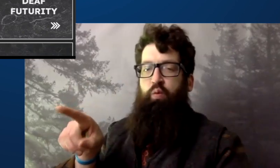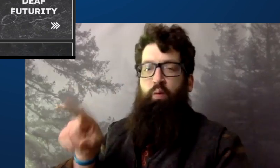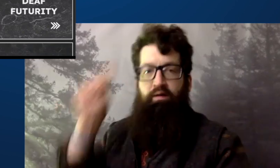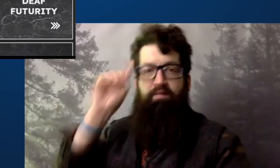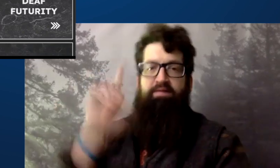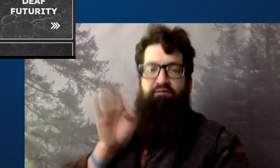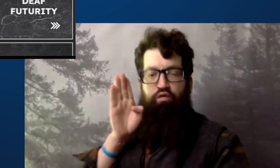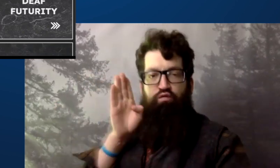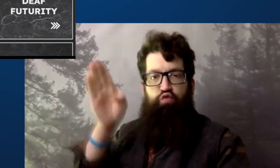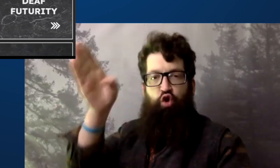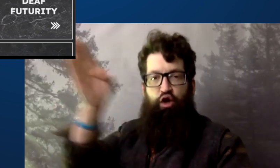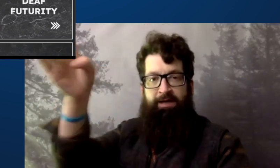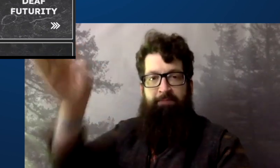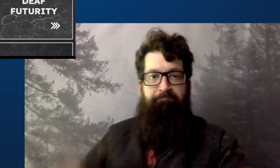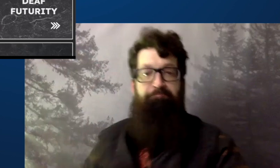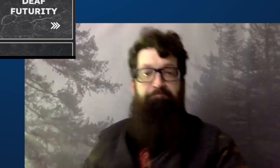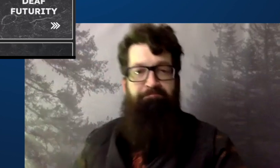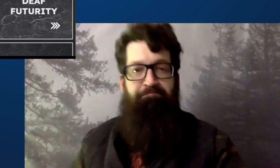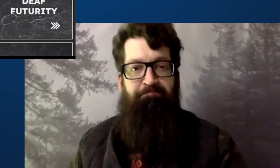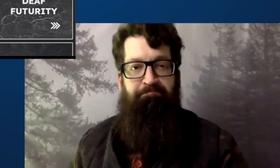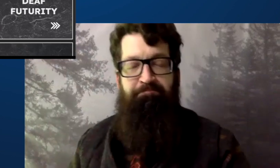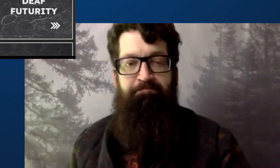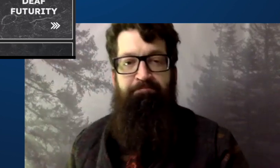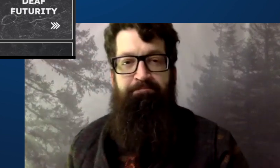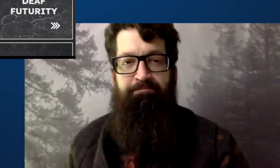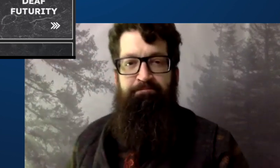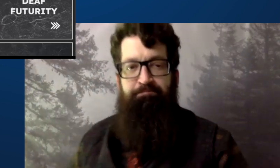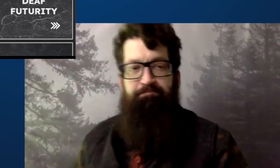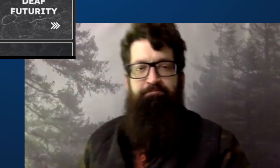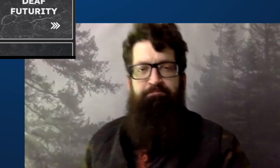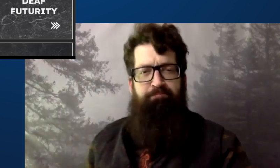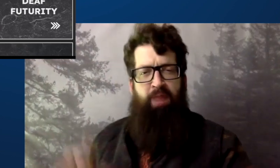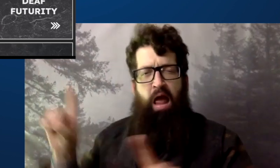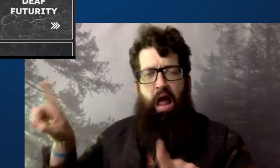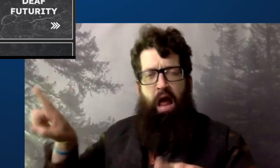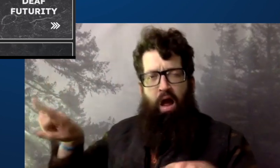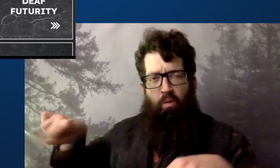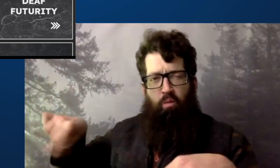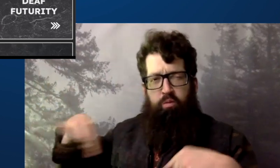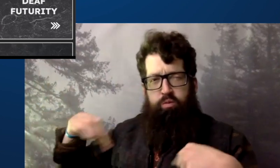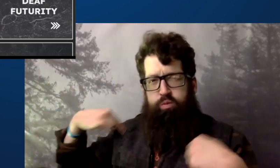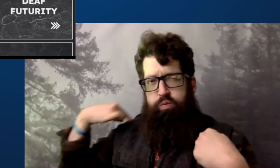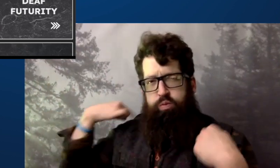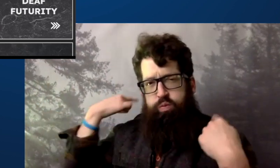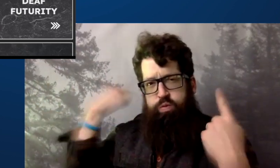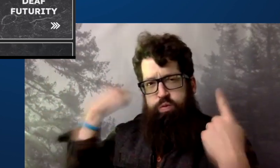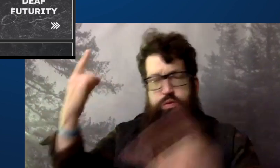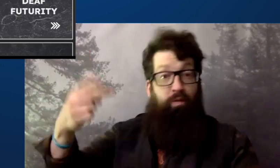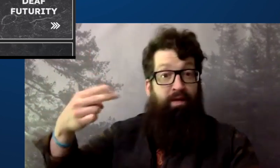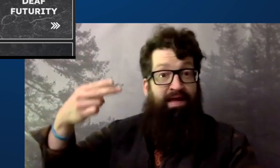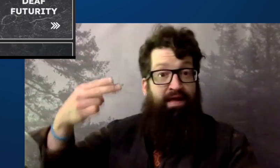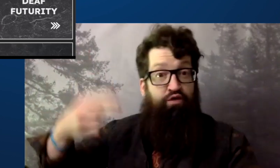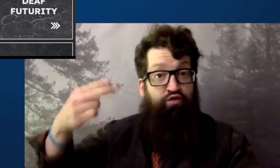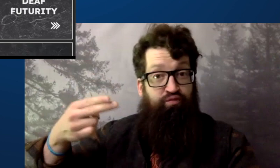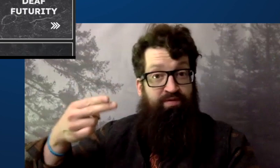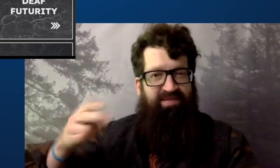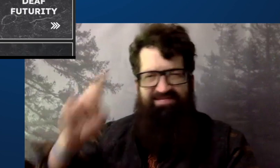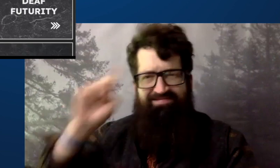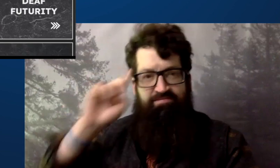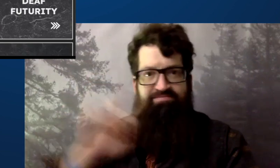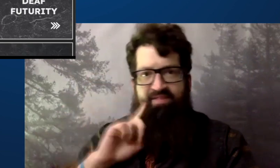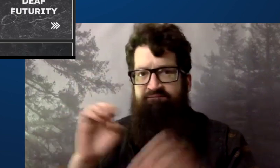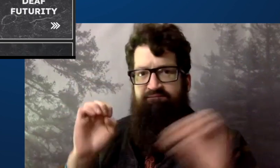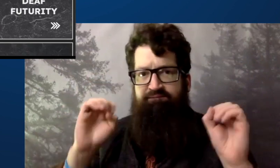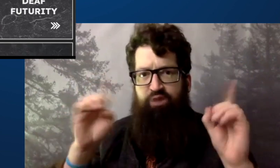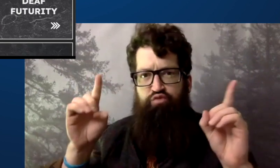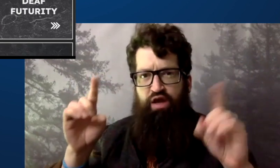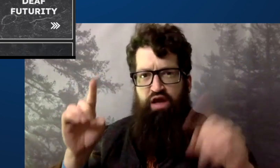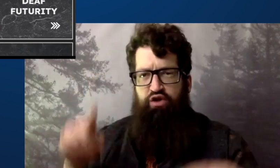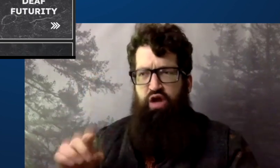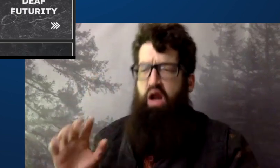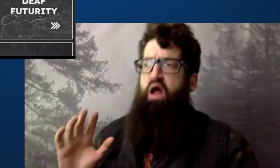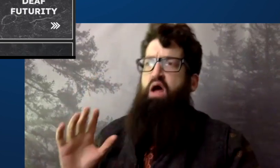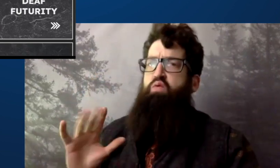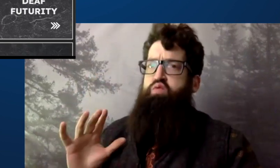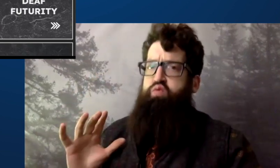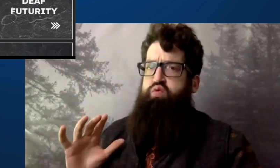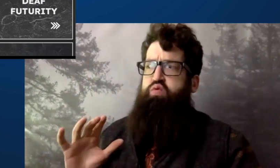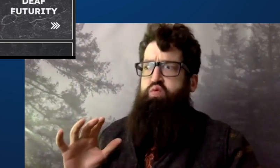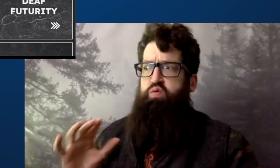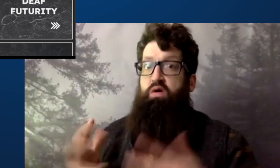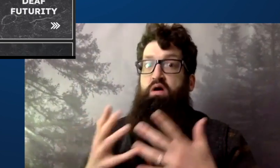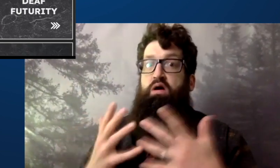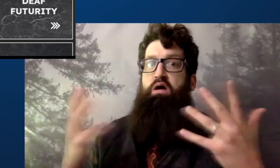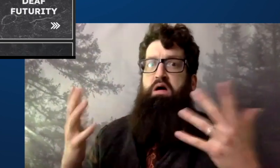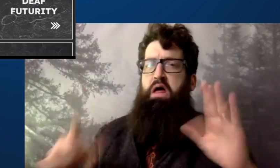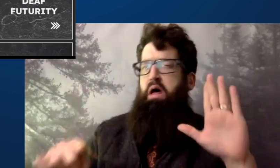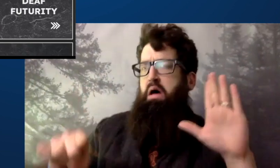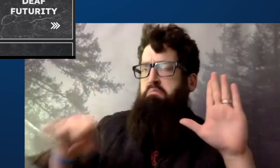And that leads to historically,